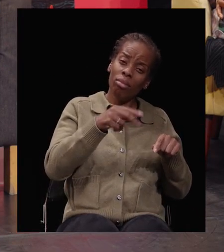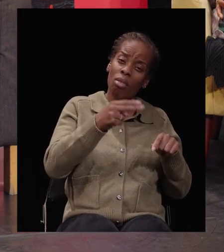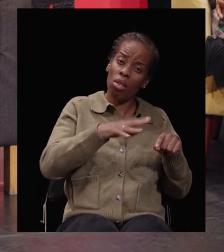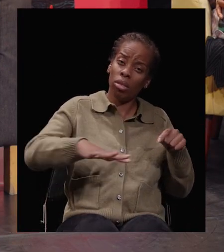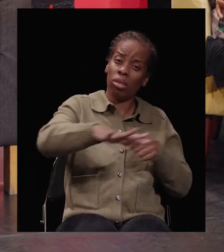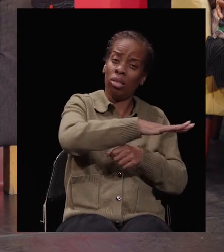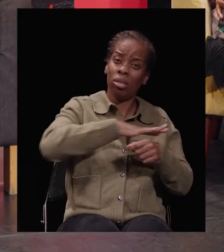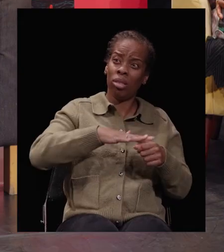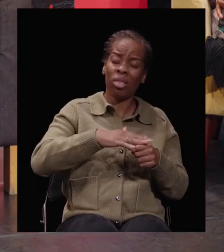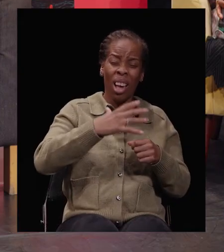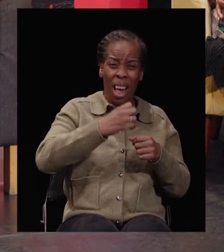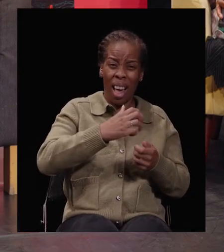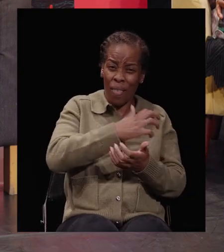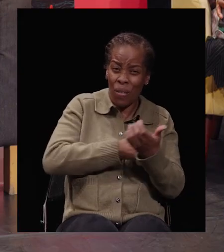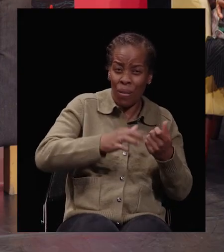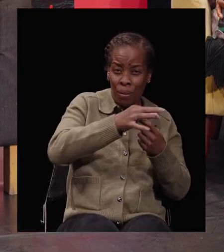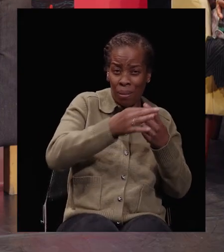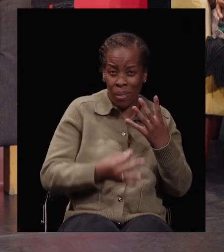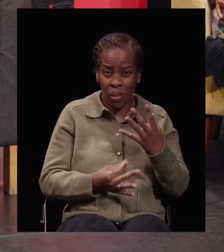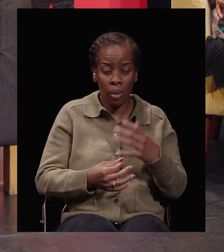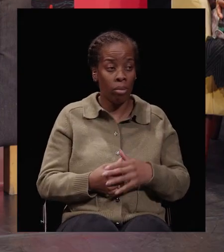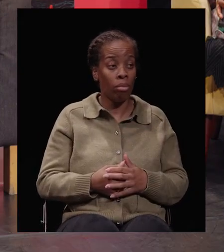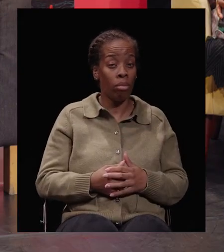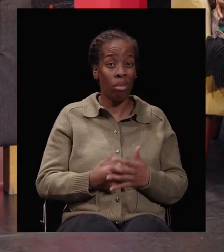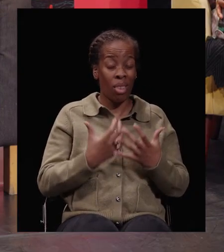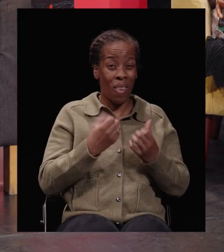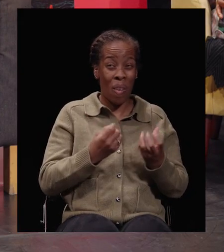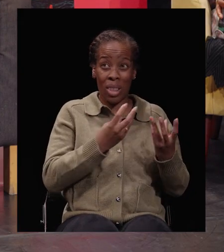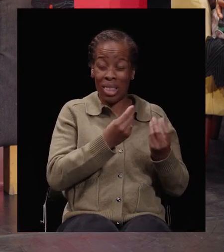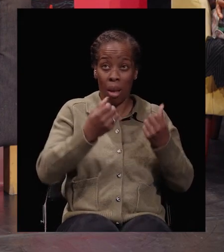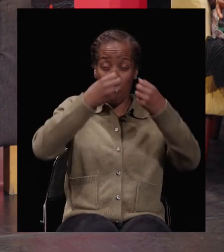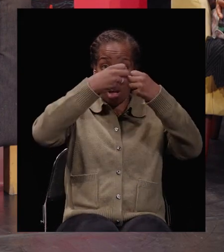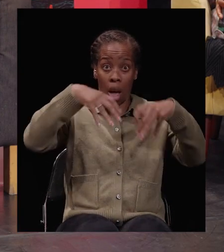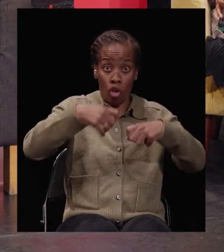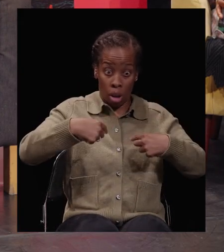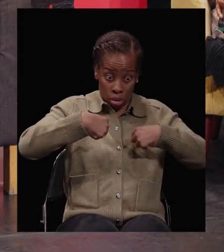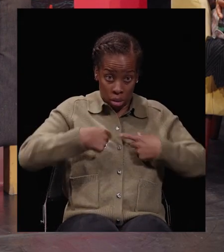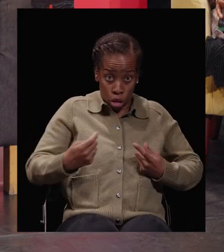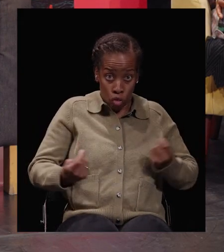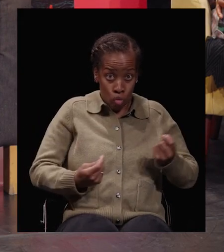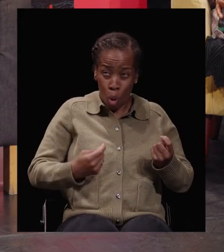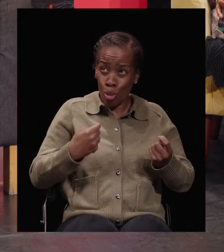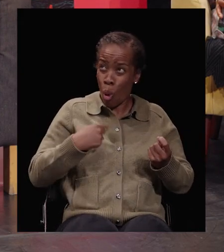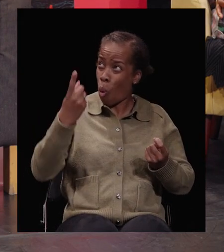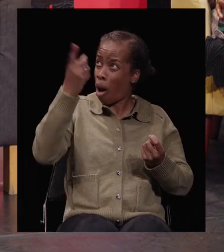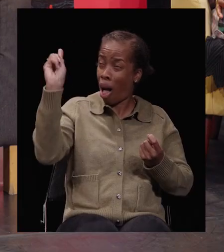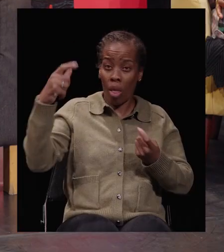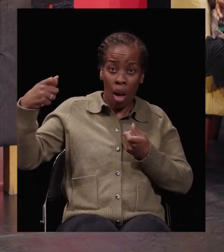it's complex because often we are trapped within hierarchies that are beyond the control of the individual, or the systems in place